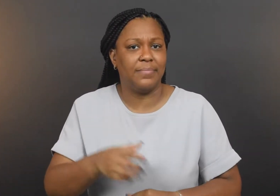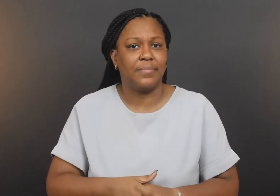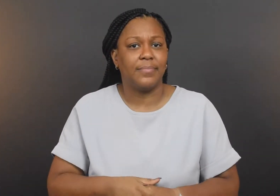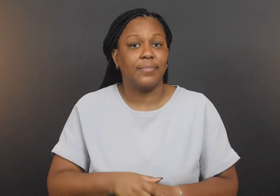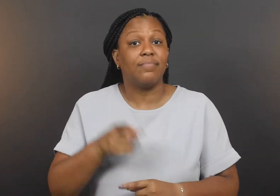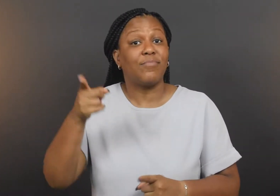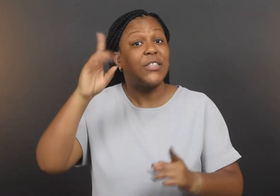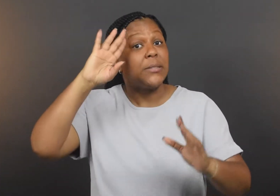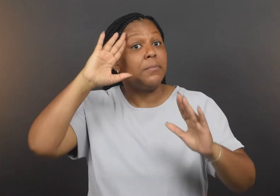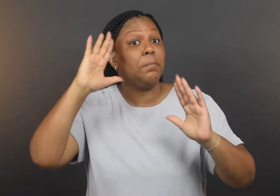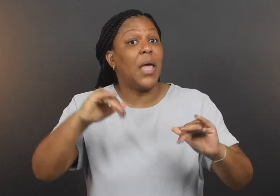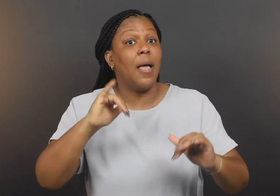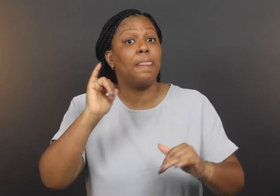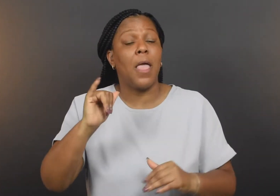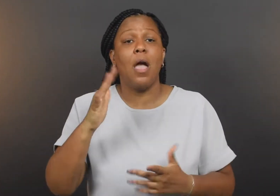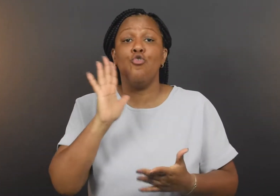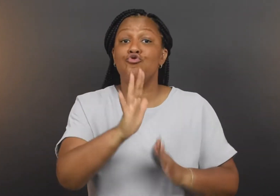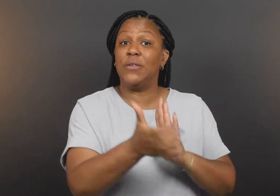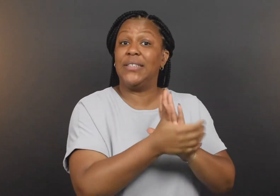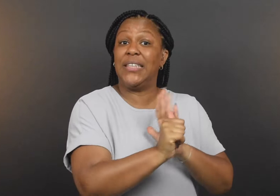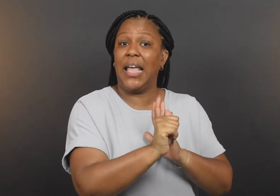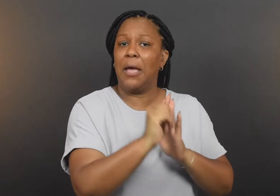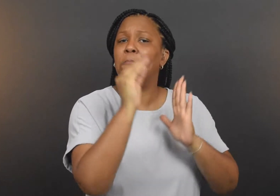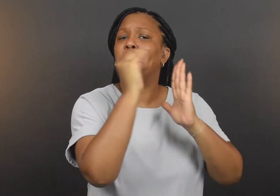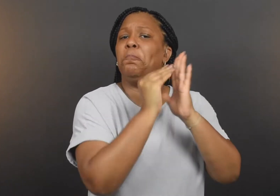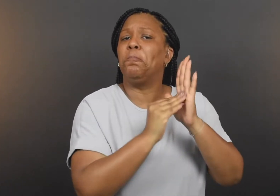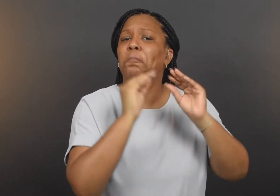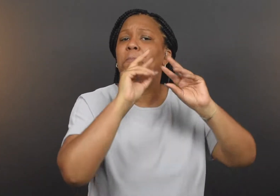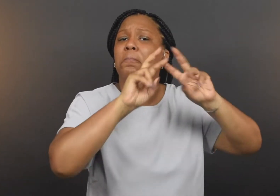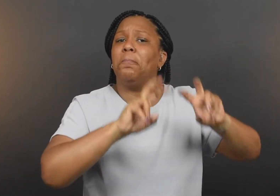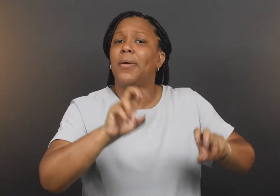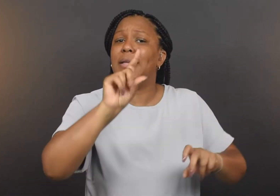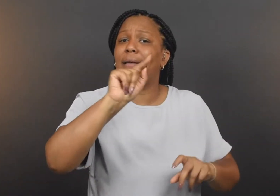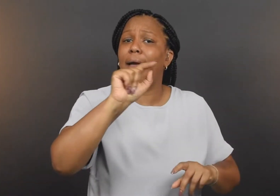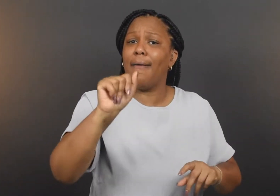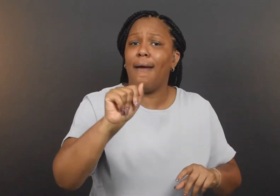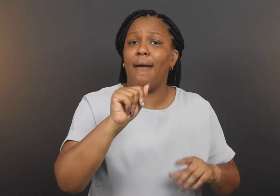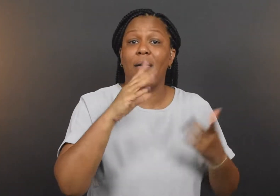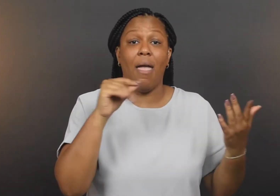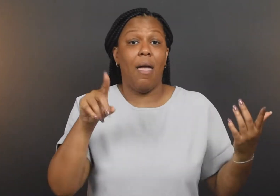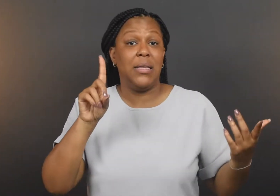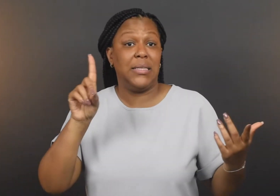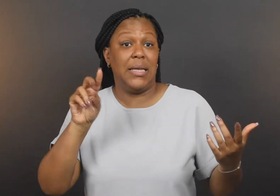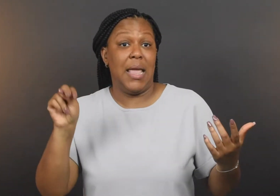where she expected to put her skills in data analysis and DNA sequencing to work